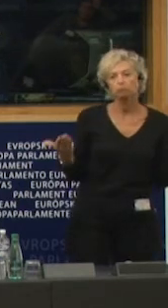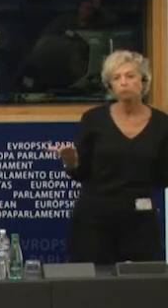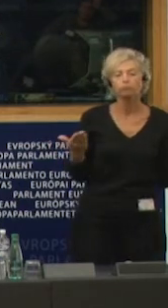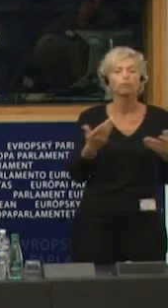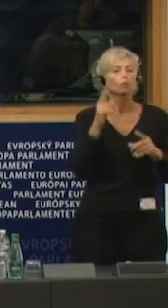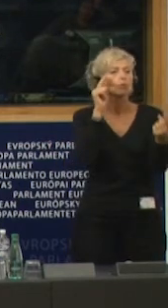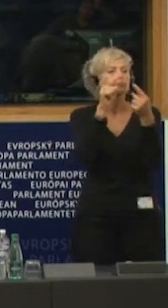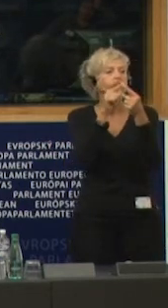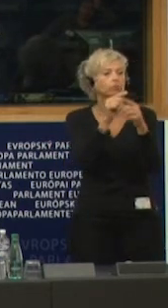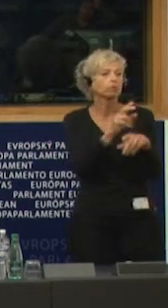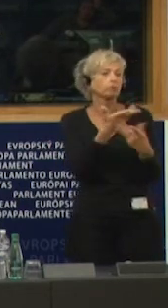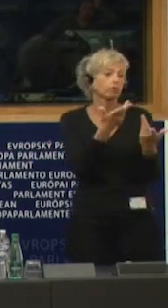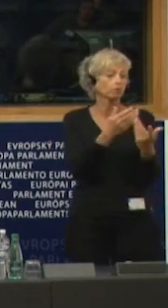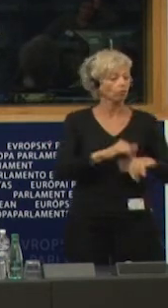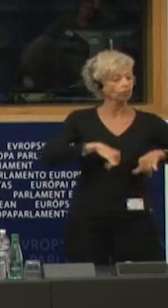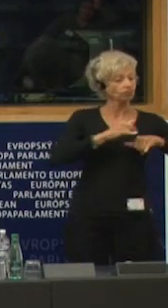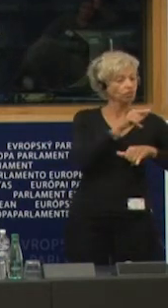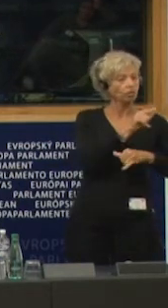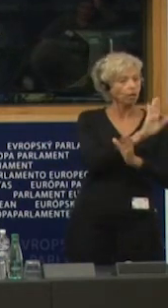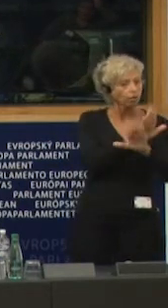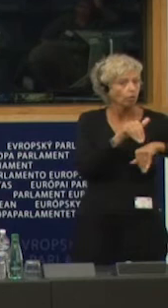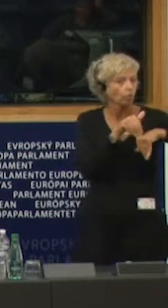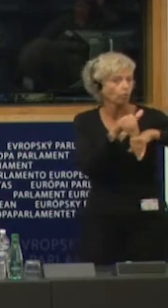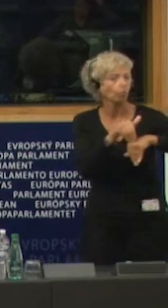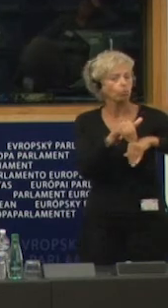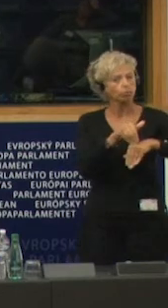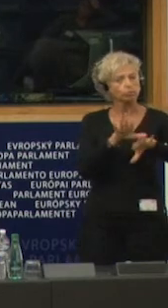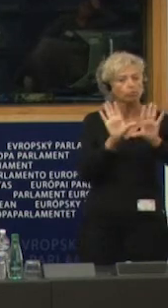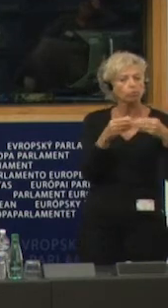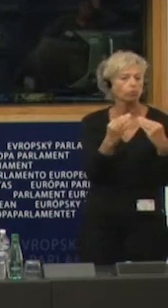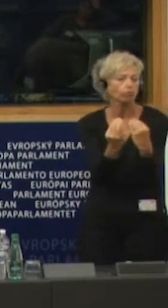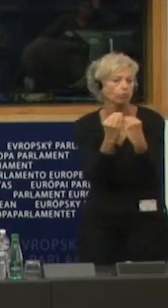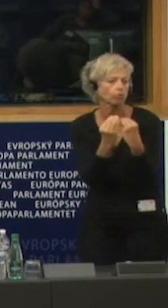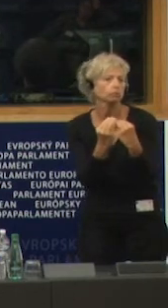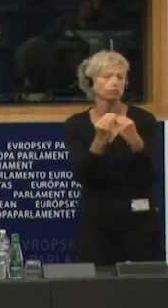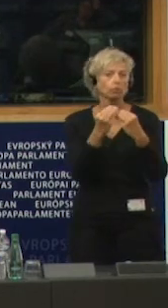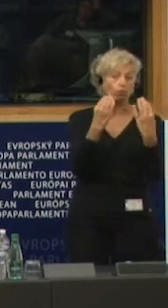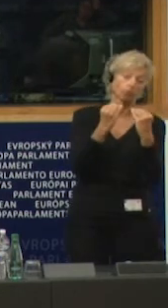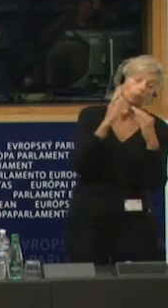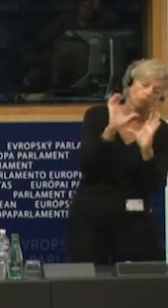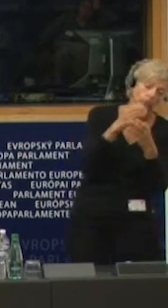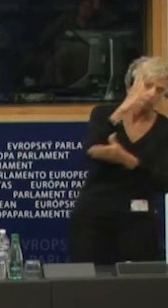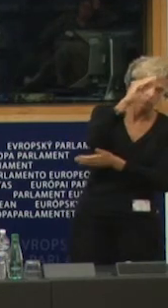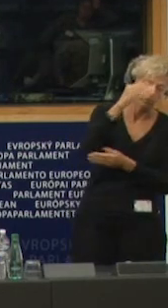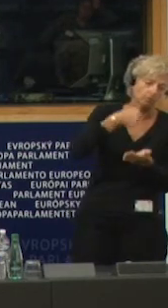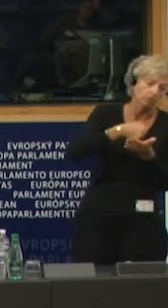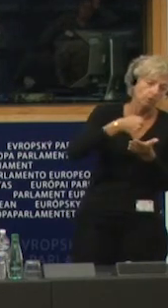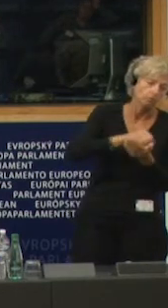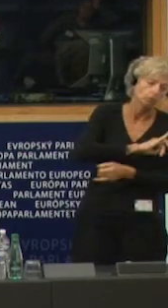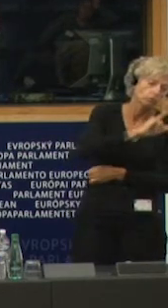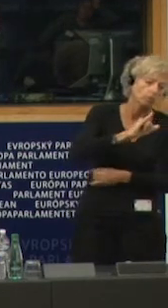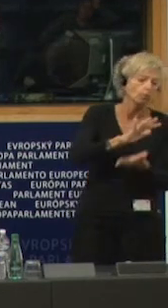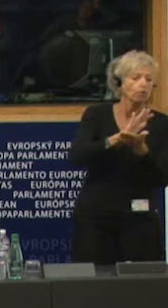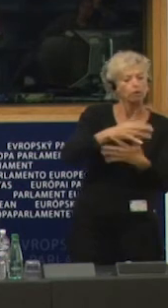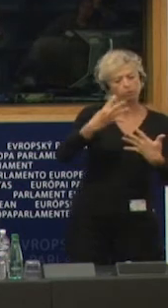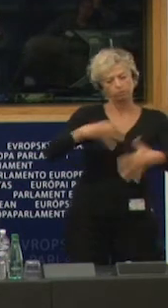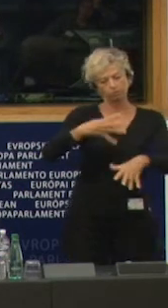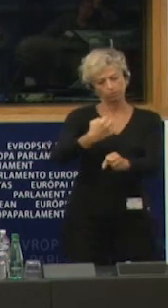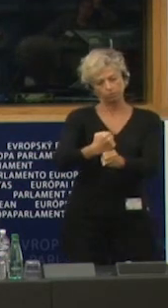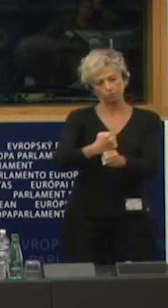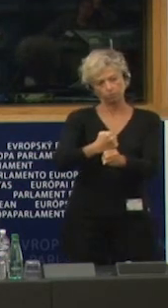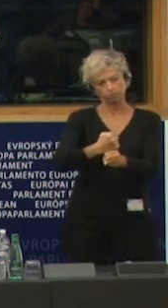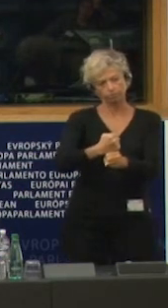There are certain problems which can have an effect on training. Homelessness. Or drug addiction.